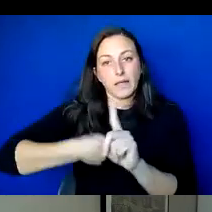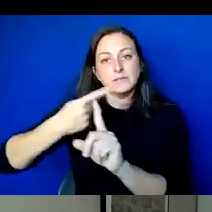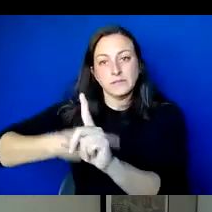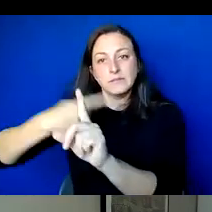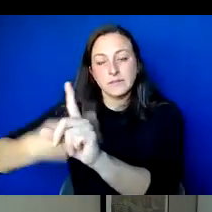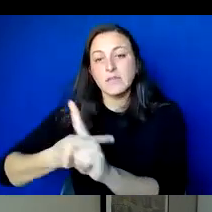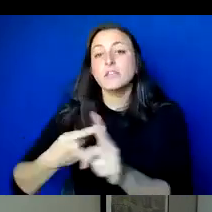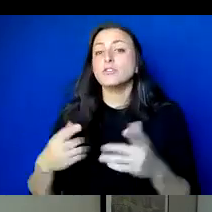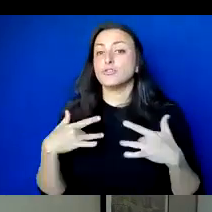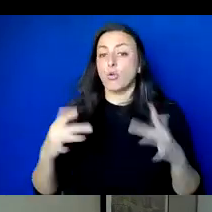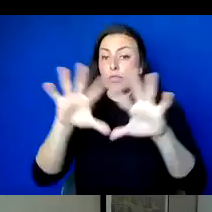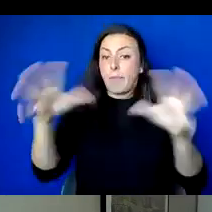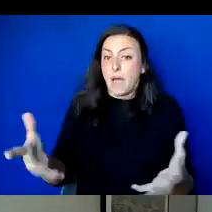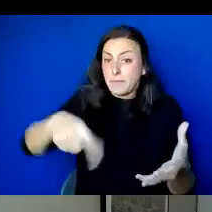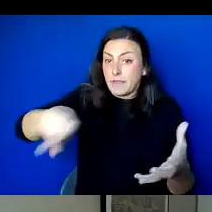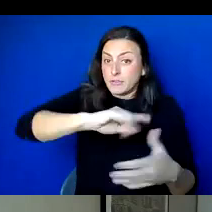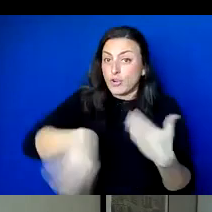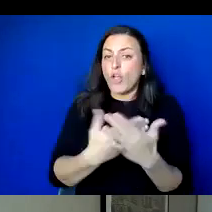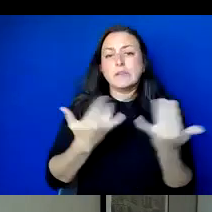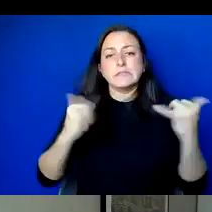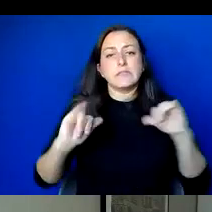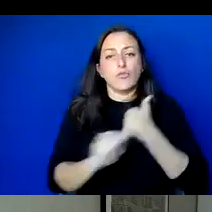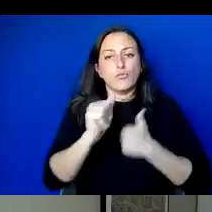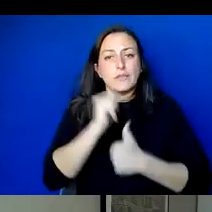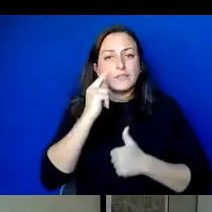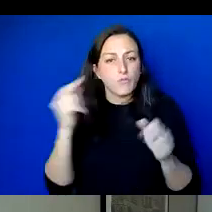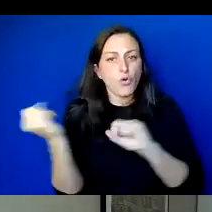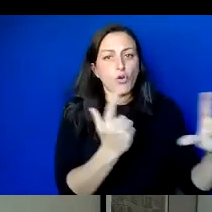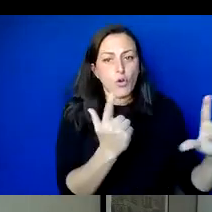be at risk for months more to come. So again I think we're still recommending that vaccinated